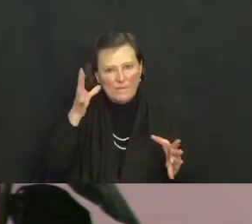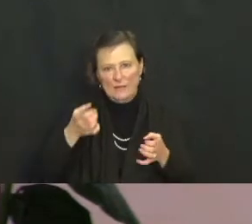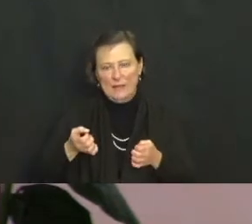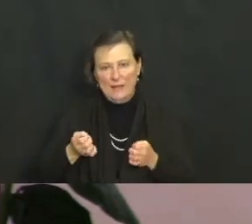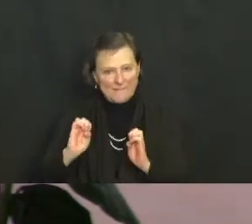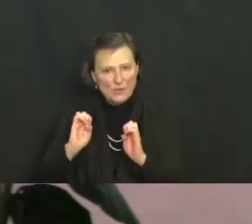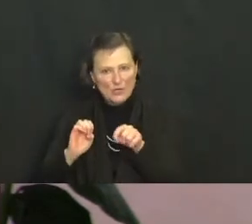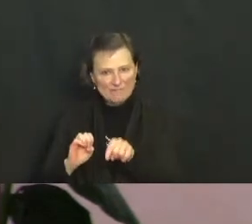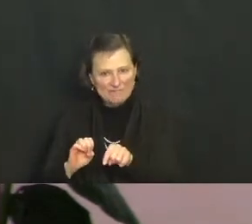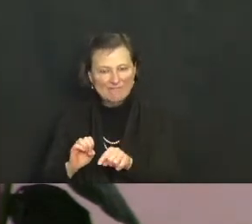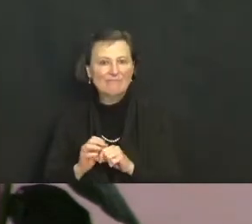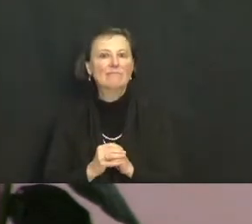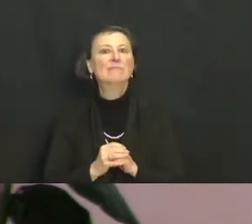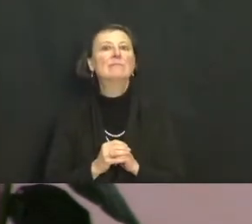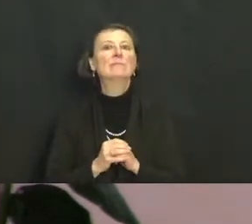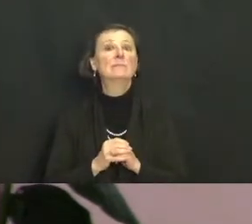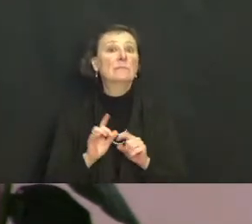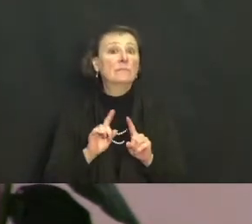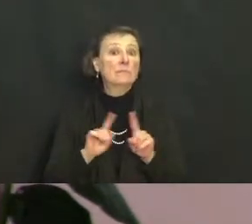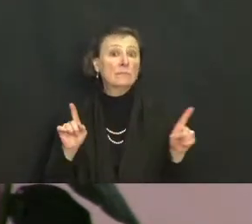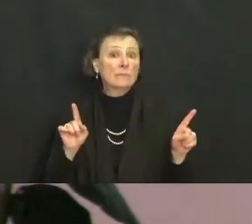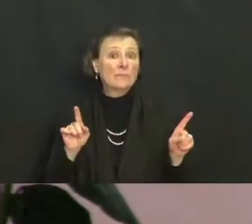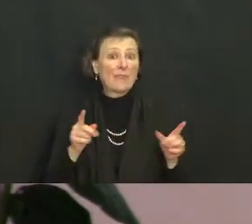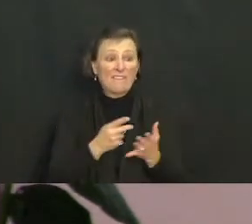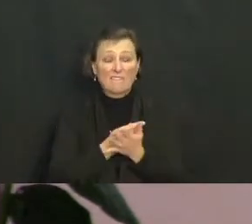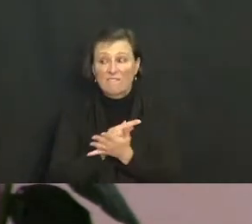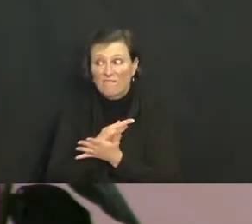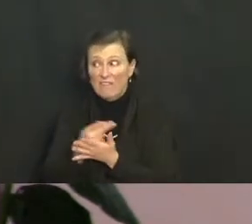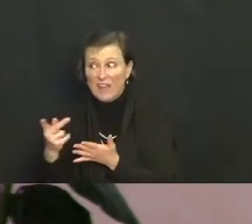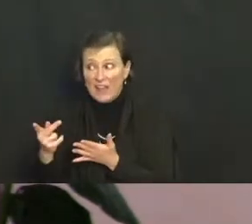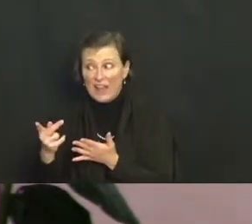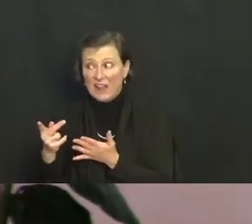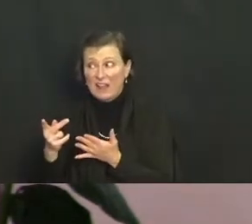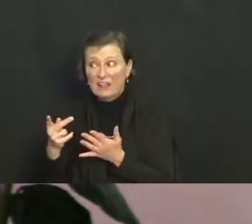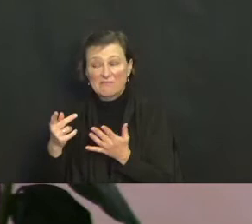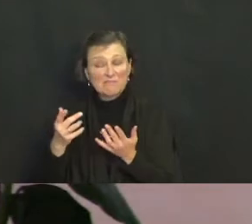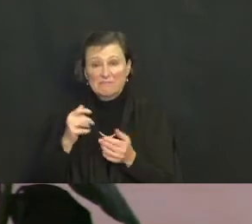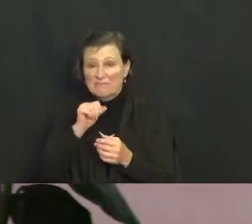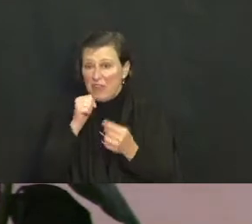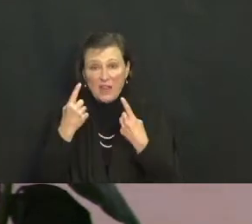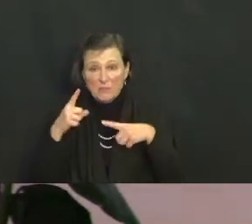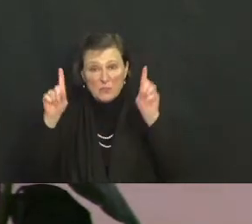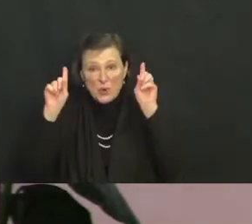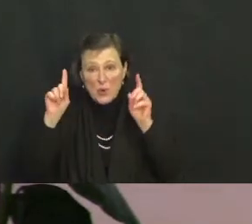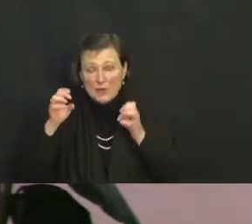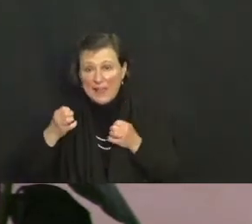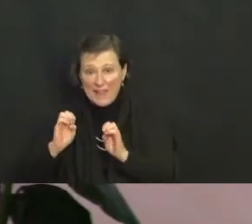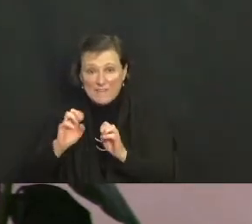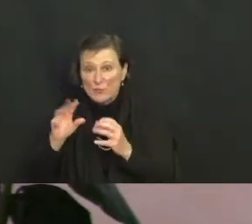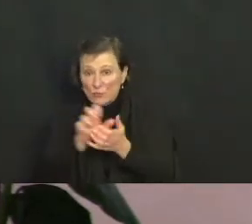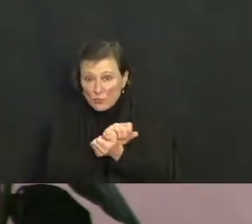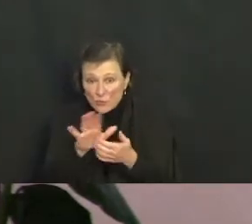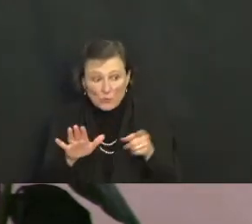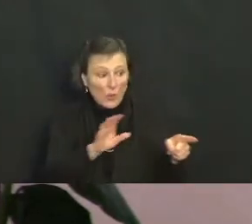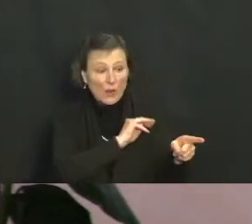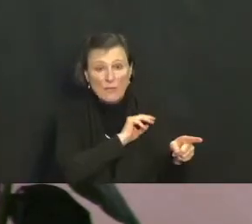Yet, such failed and futile efforts to destroy King's reputation, the ugly efforts that I